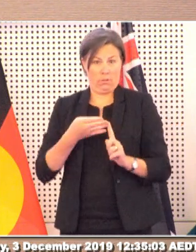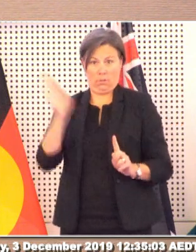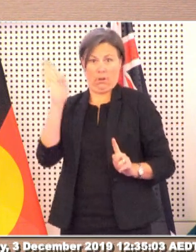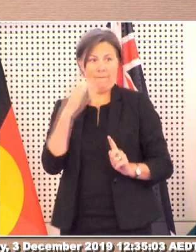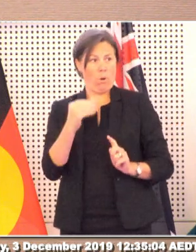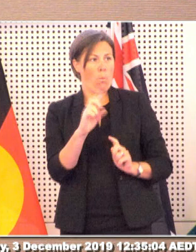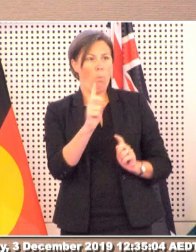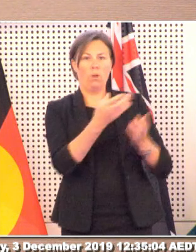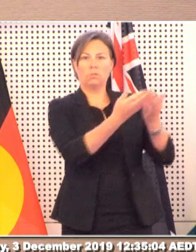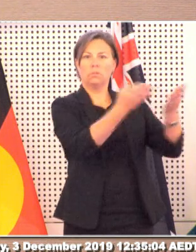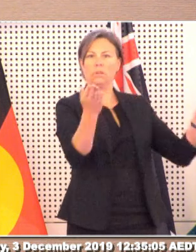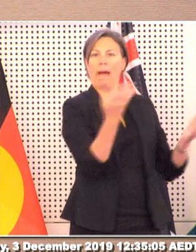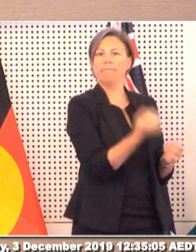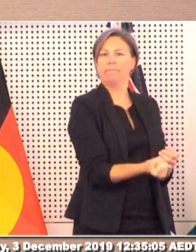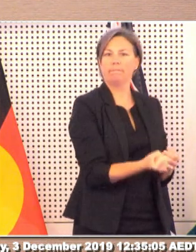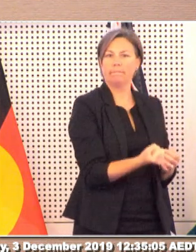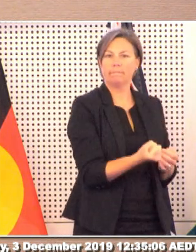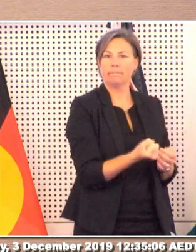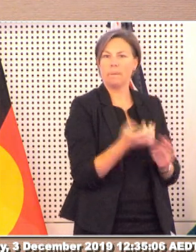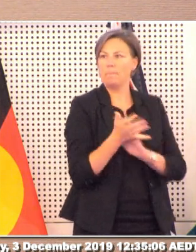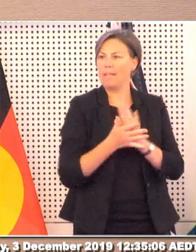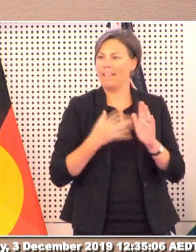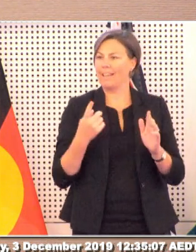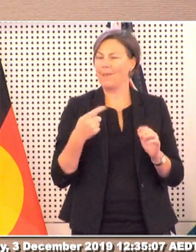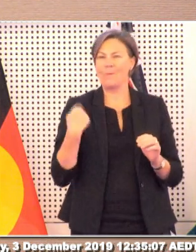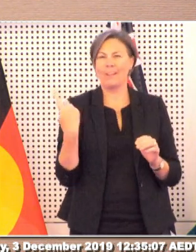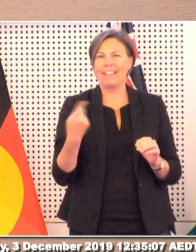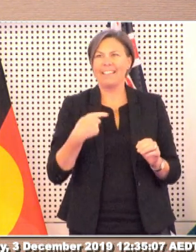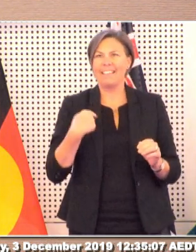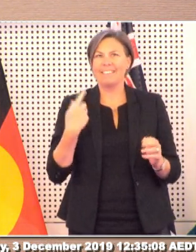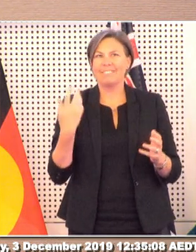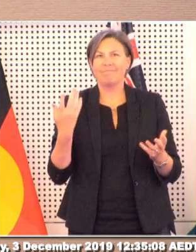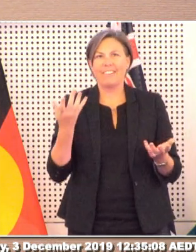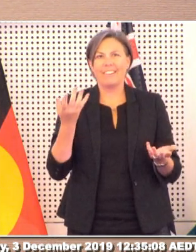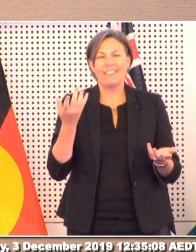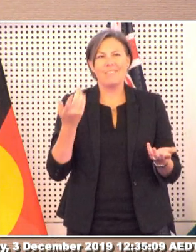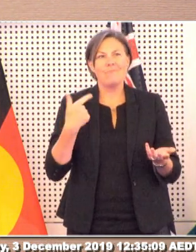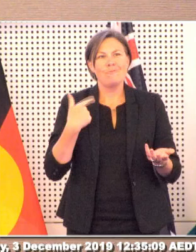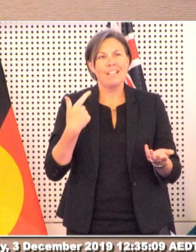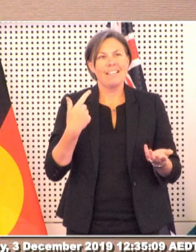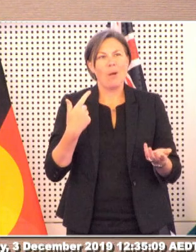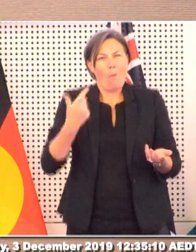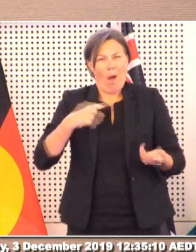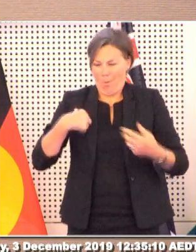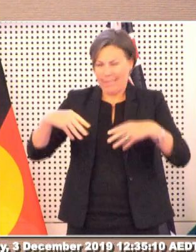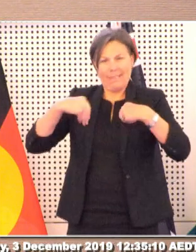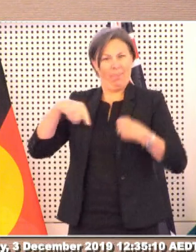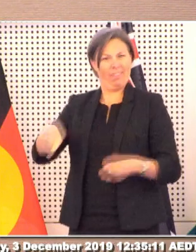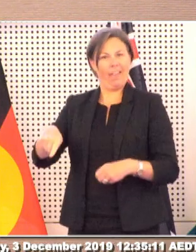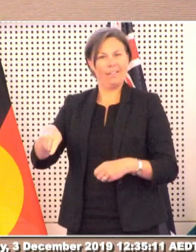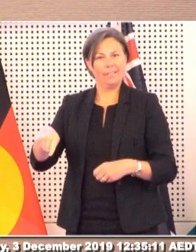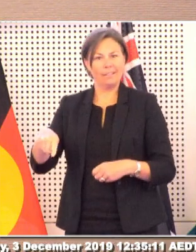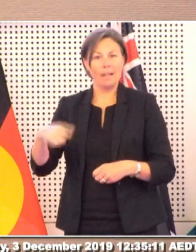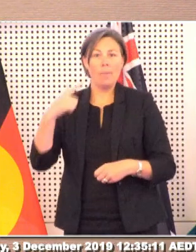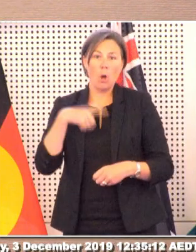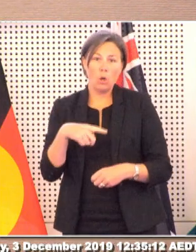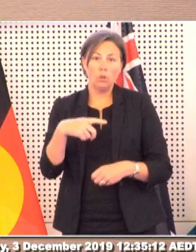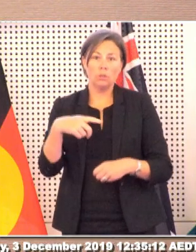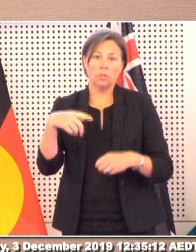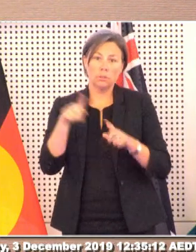of what’s acceptable, because the system has been so crisis-driven for so long.